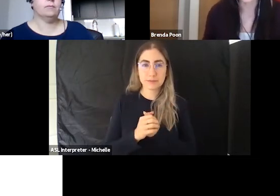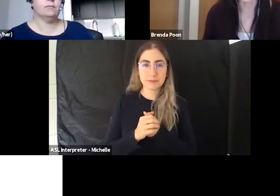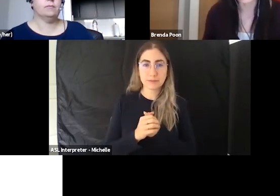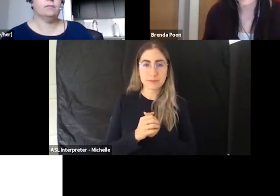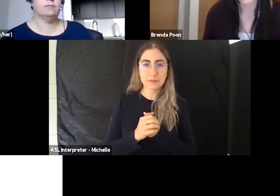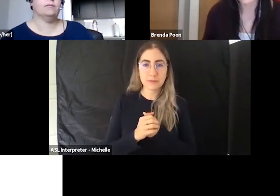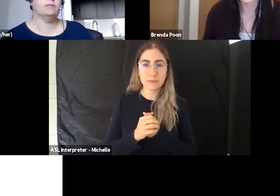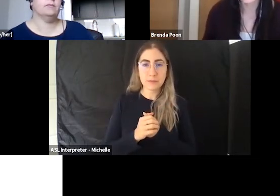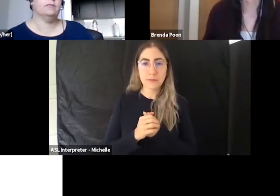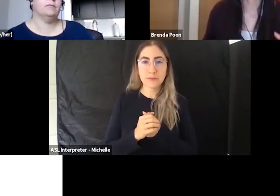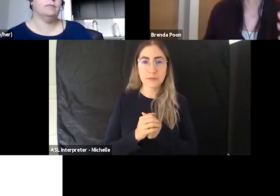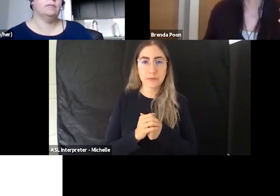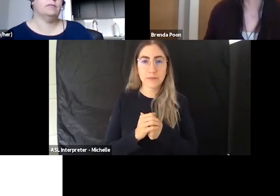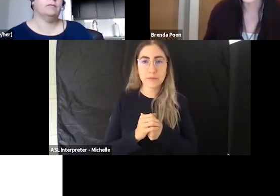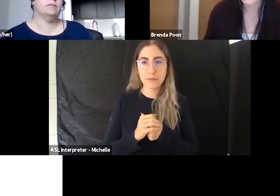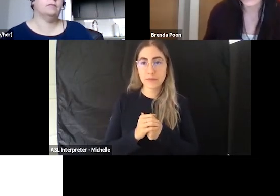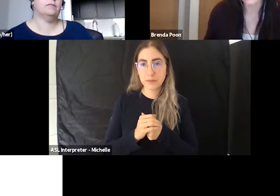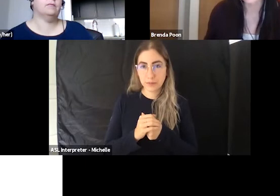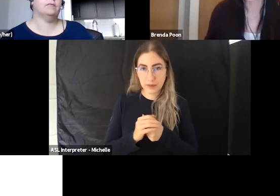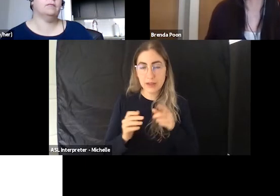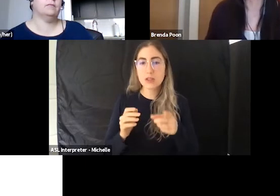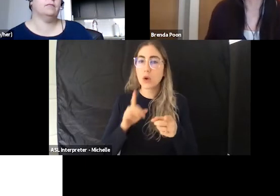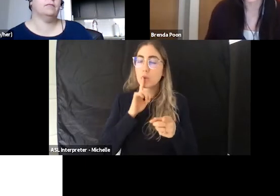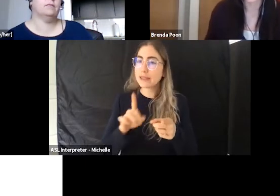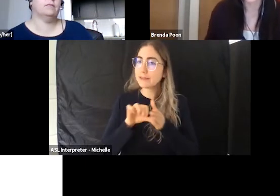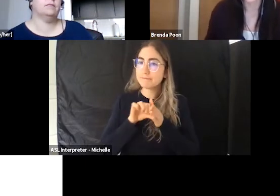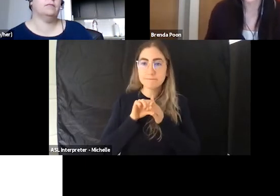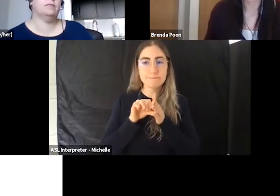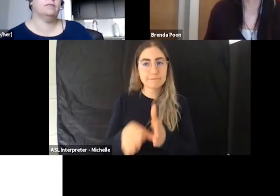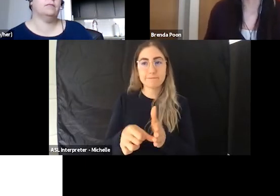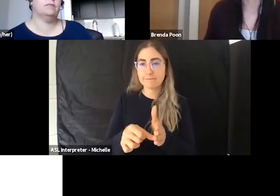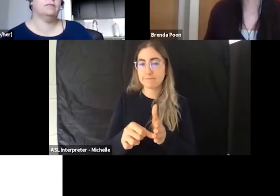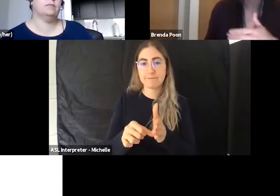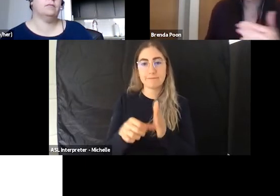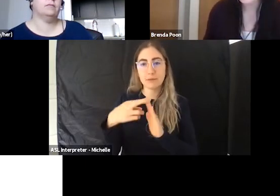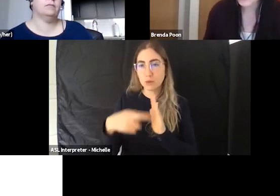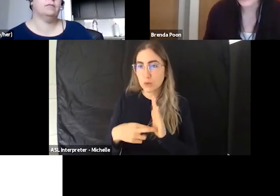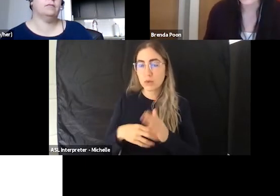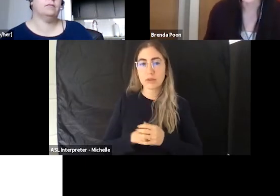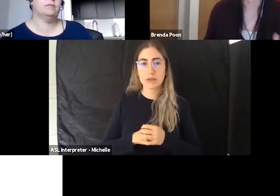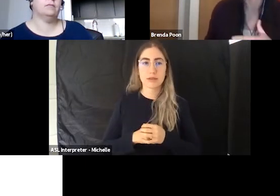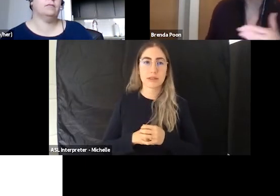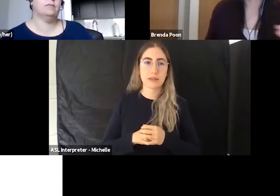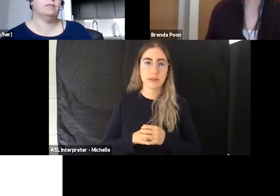TO ADDRESS SOME OF THESE DIFFICULTIES?